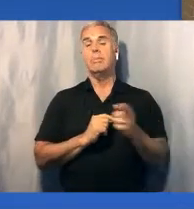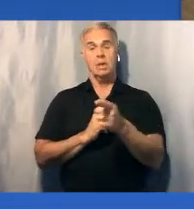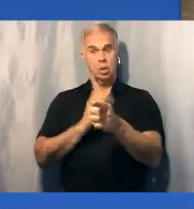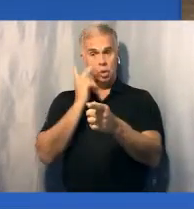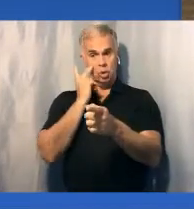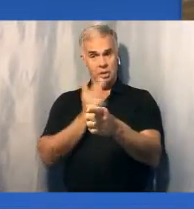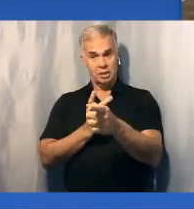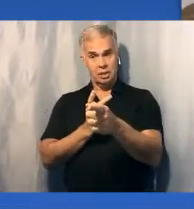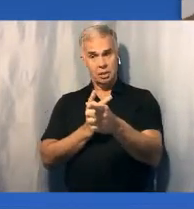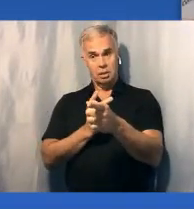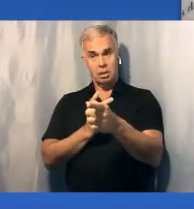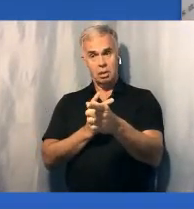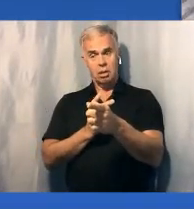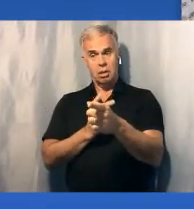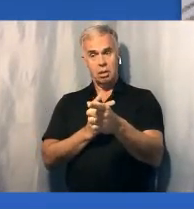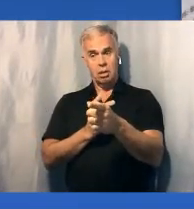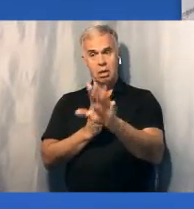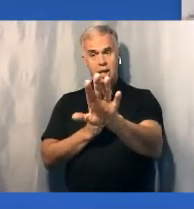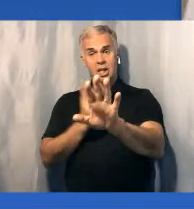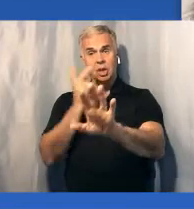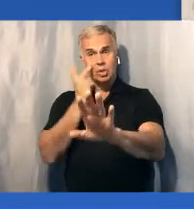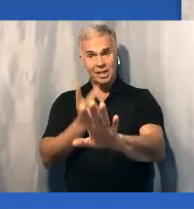from tip to tip.